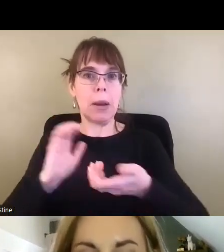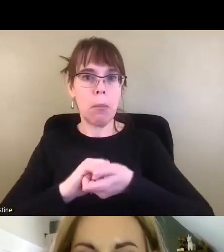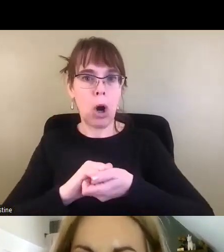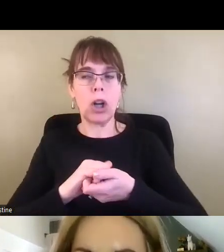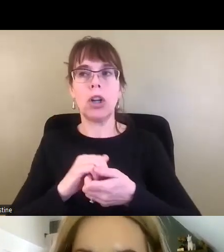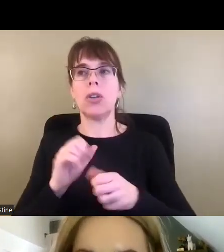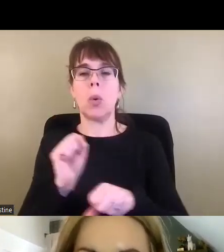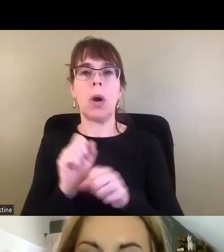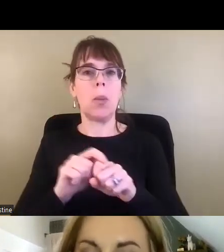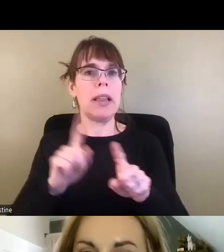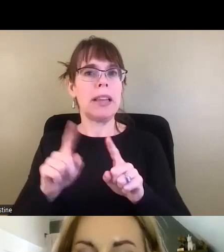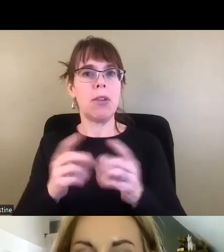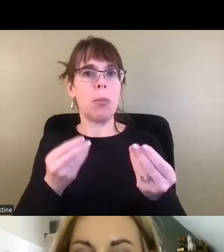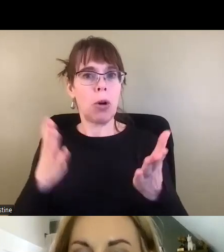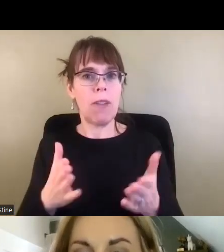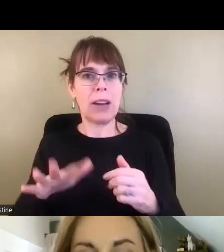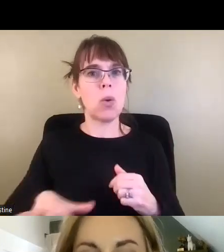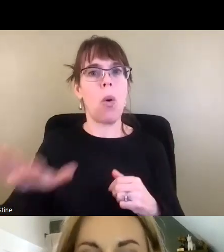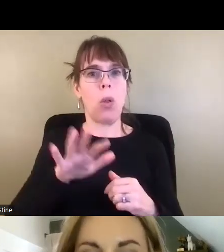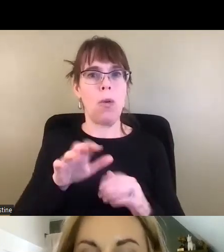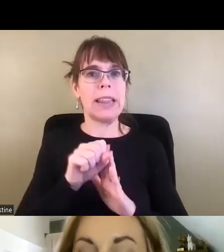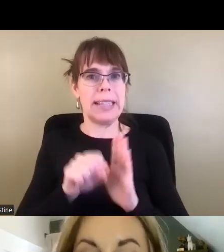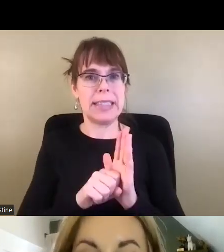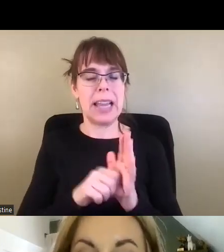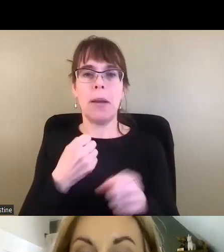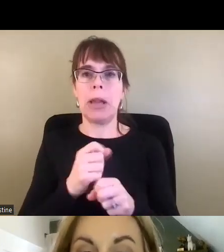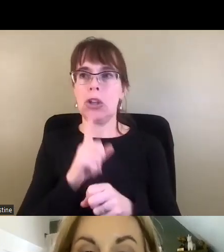our providers across the state; to make sure that we're in good communication with them,